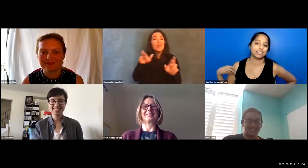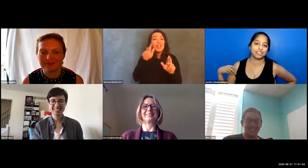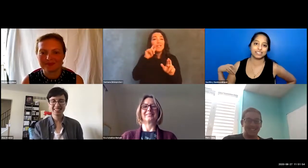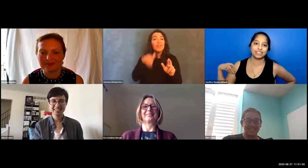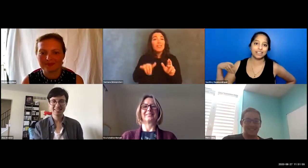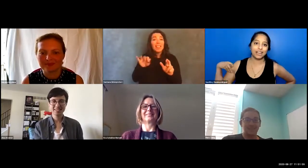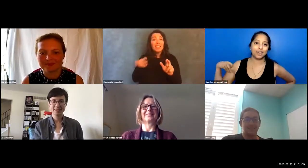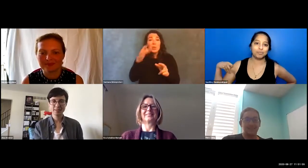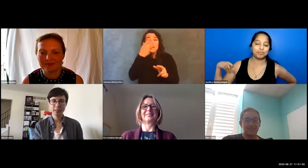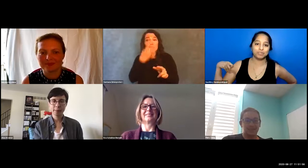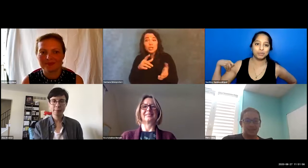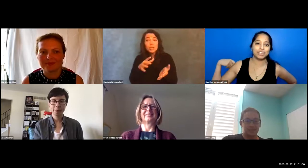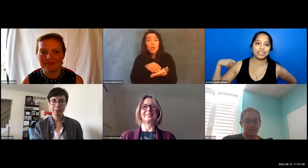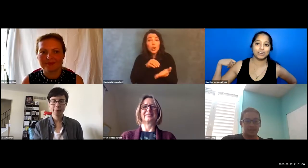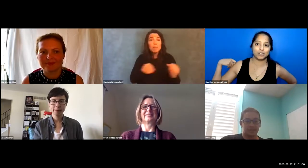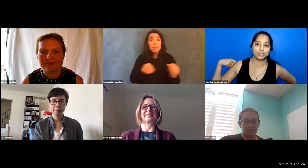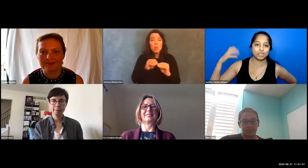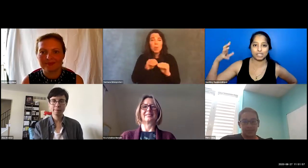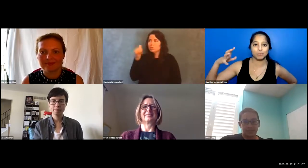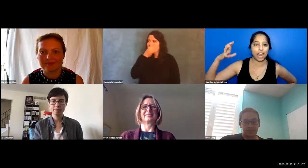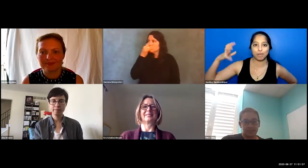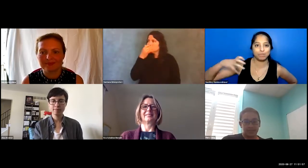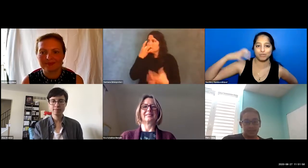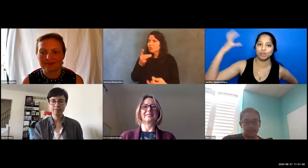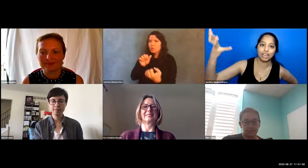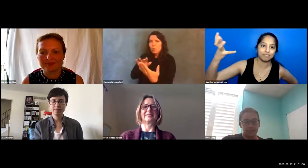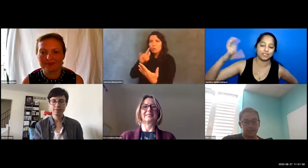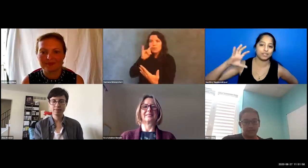at this. We can also see what happens in real life,